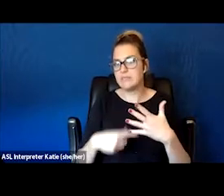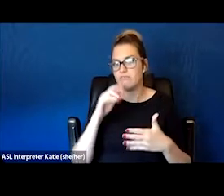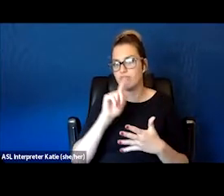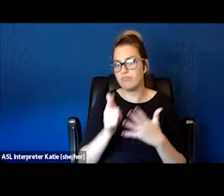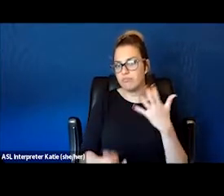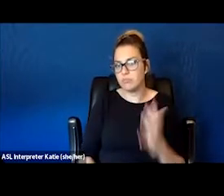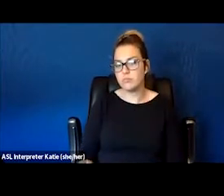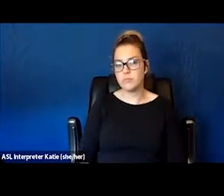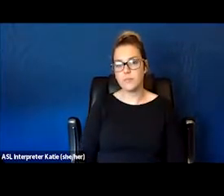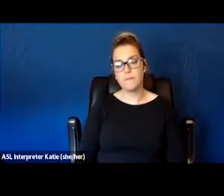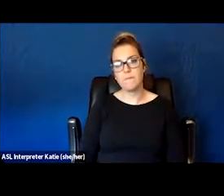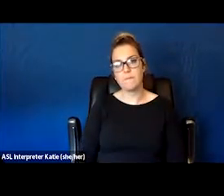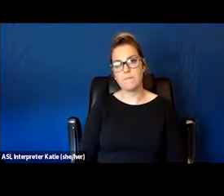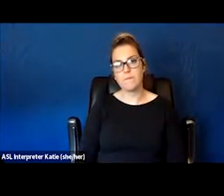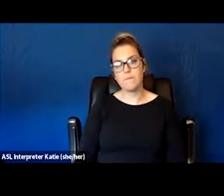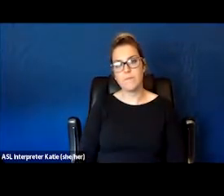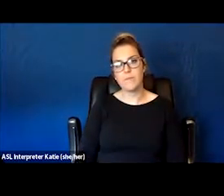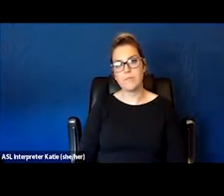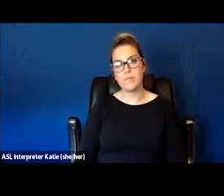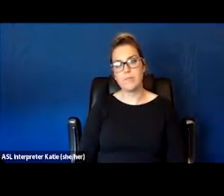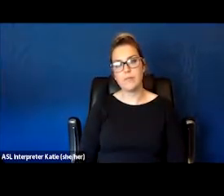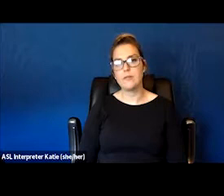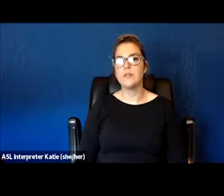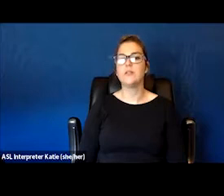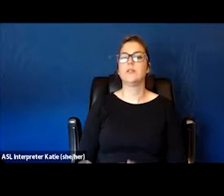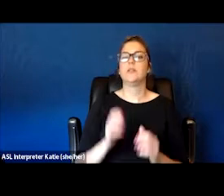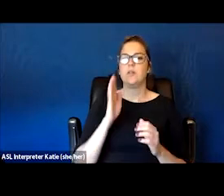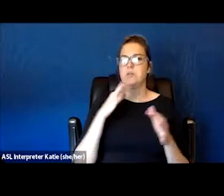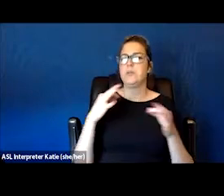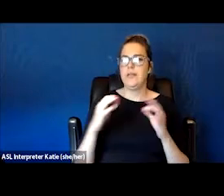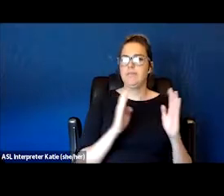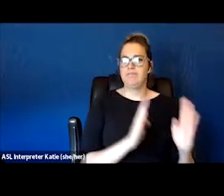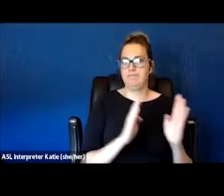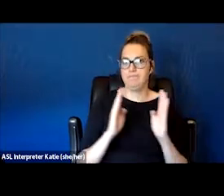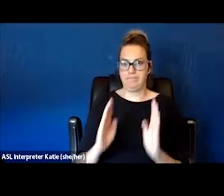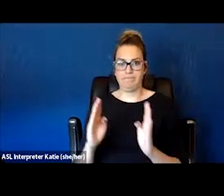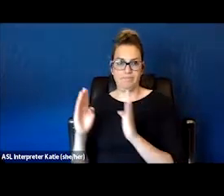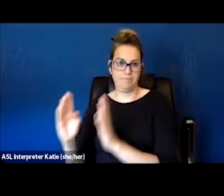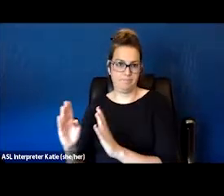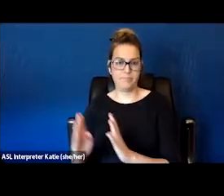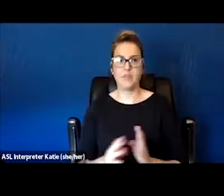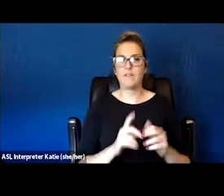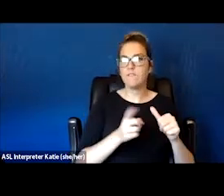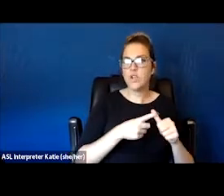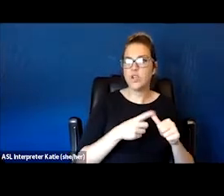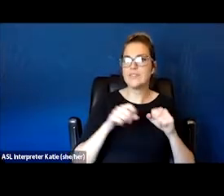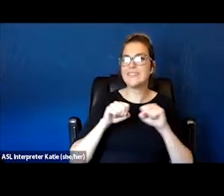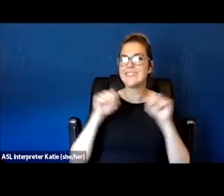just gonna walk through these key components. So a first system entry we have here, this is essentially for people